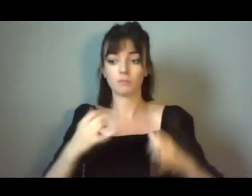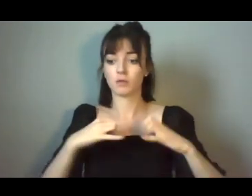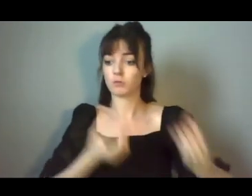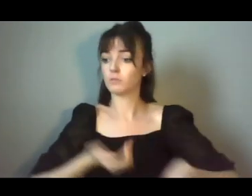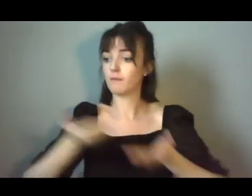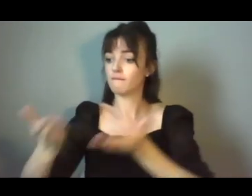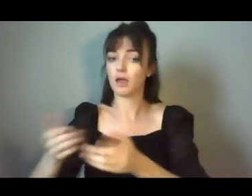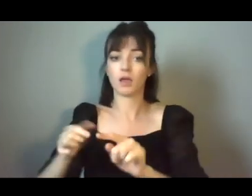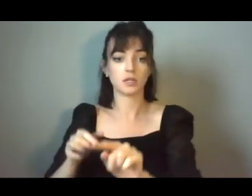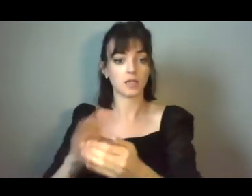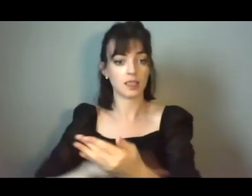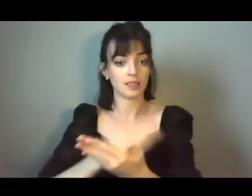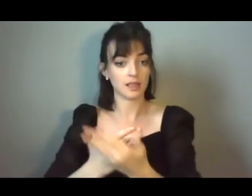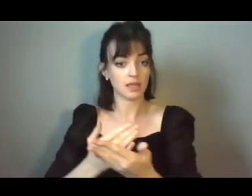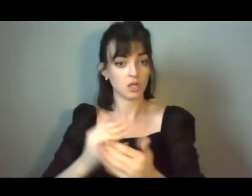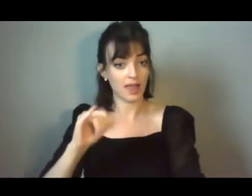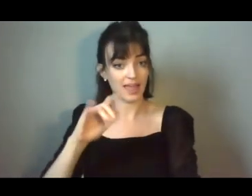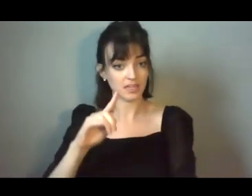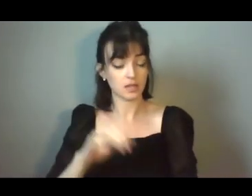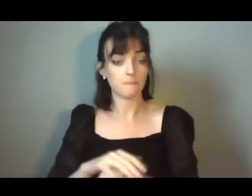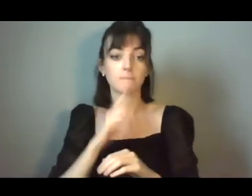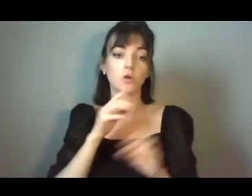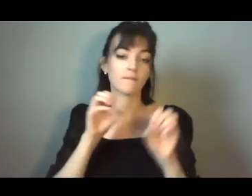But of course there is many other people that may require legal aid